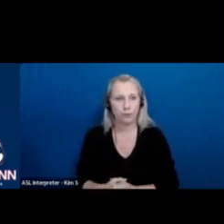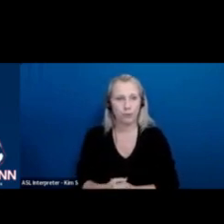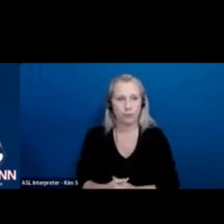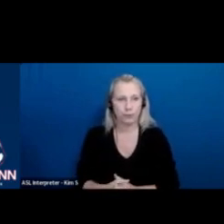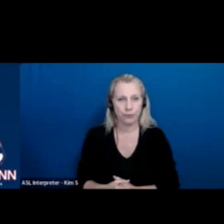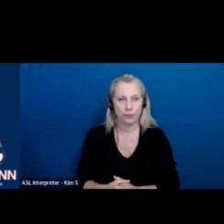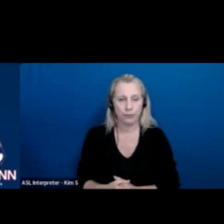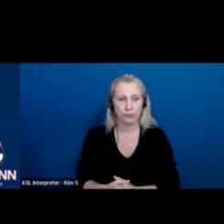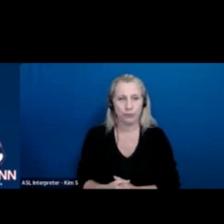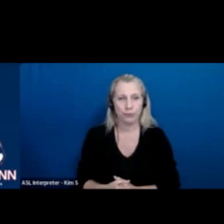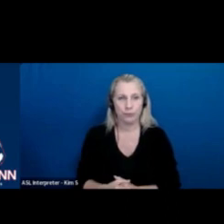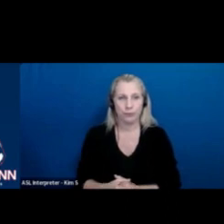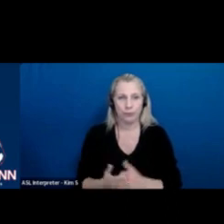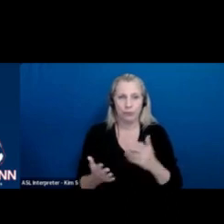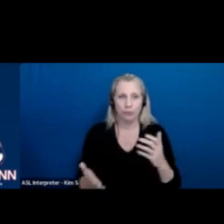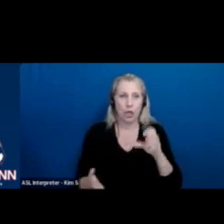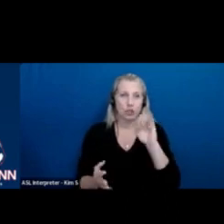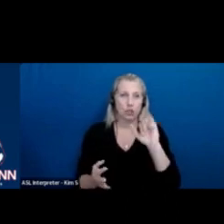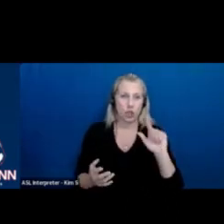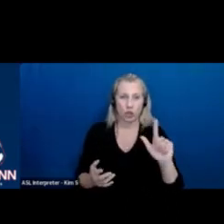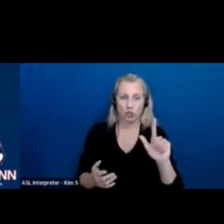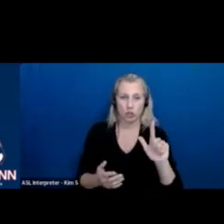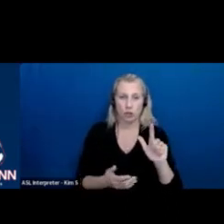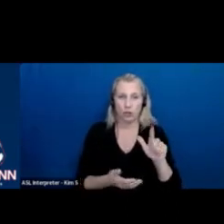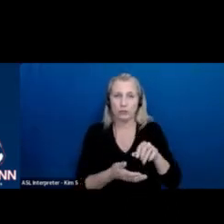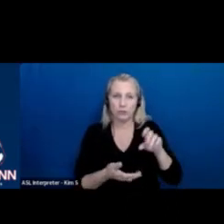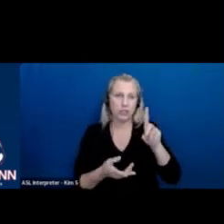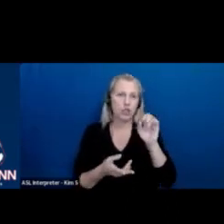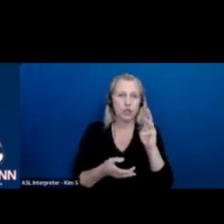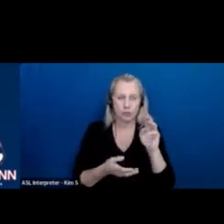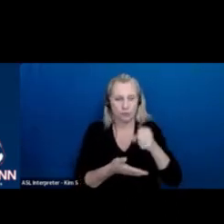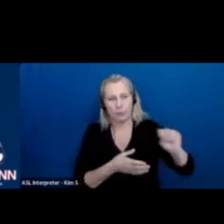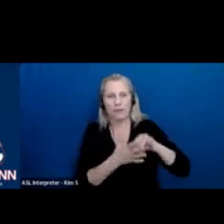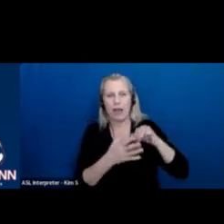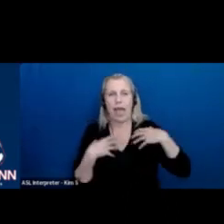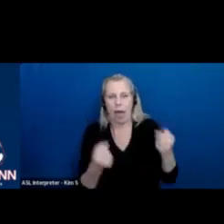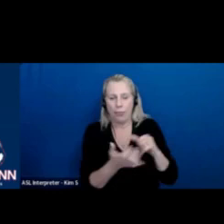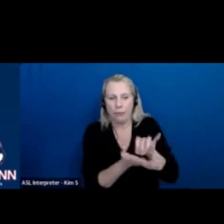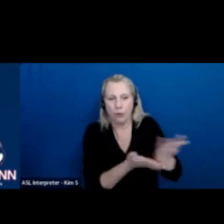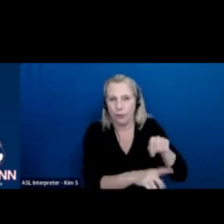says the social determinants of health are non medical factors that influence health outcomes.